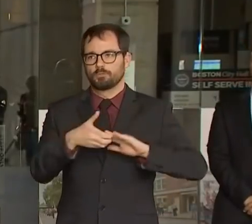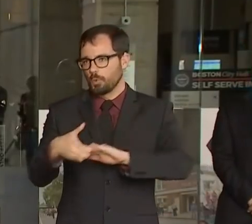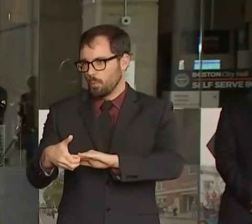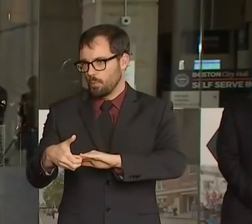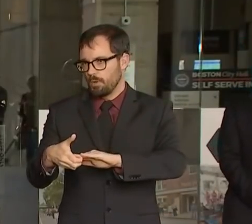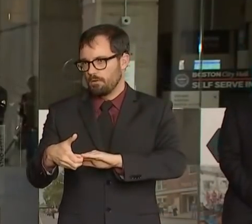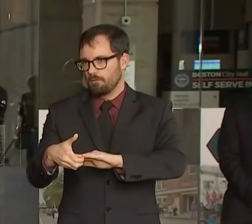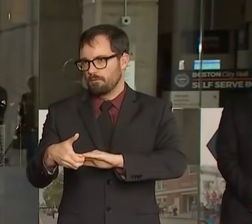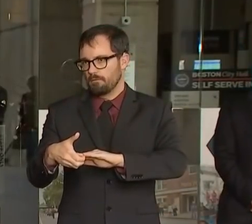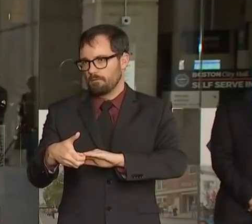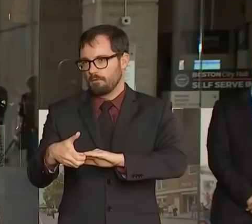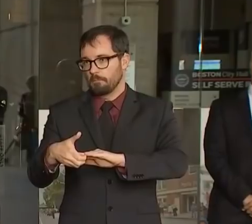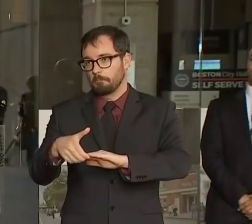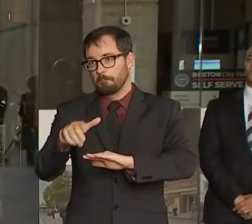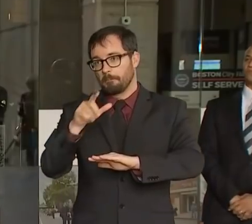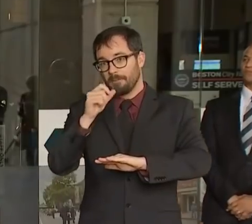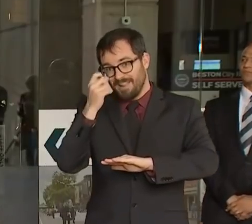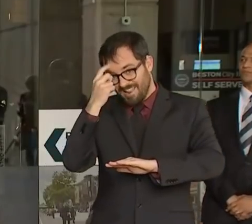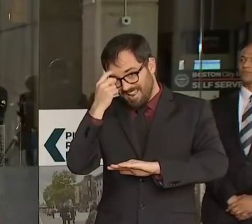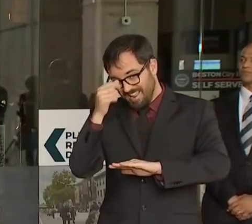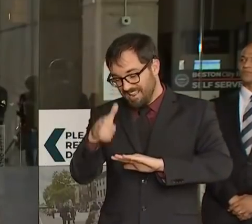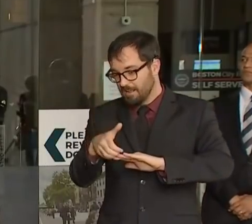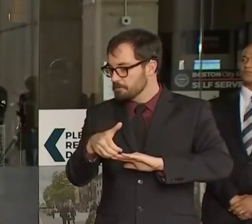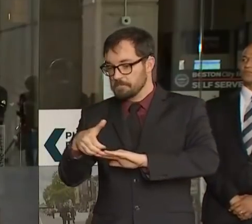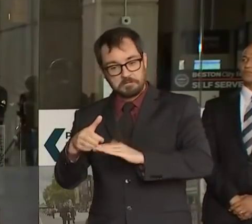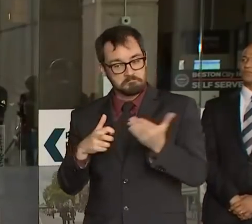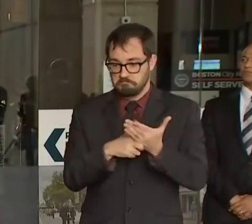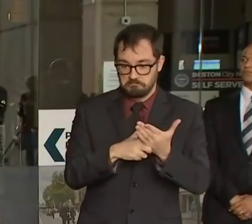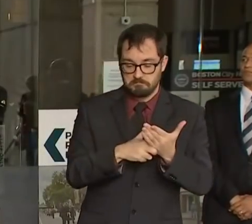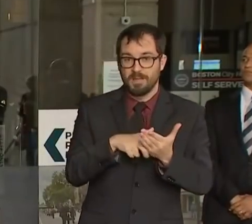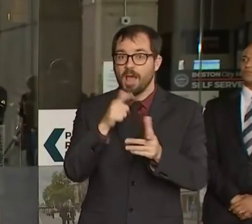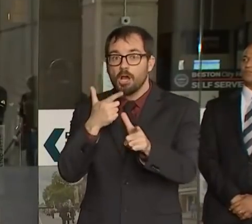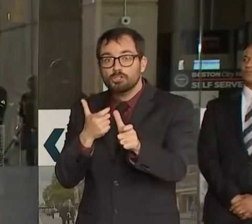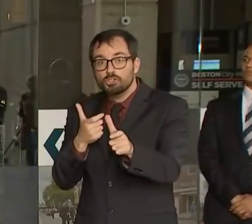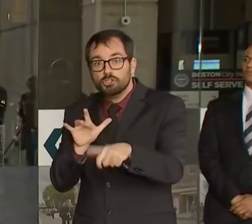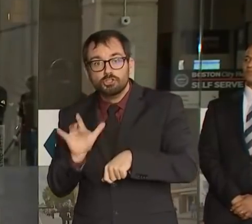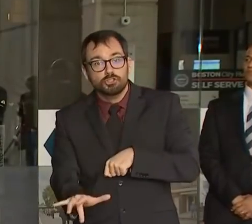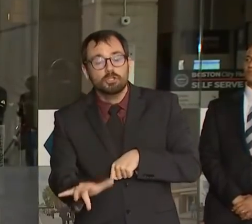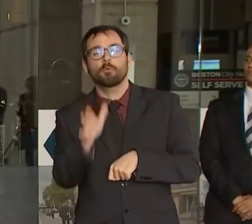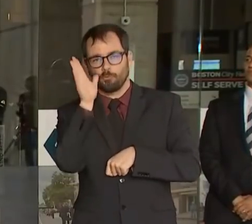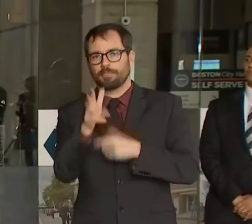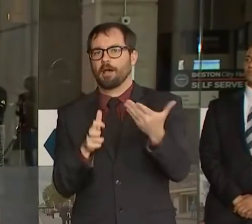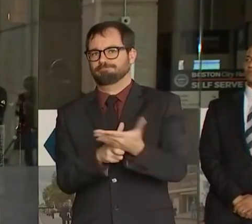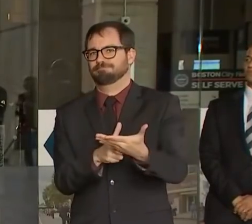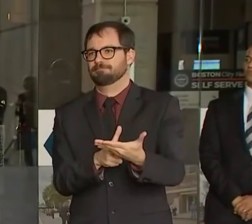TOWING. WE ARE ENFORCING TRAFFIC ENFORCEMENT FOR SEVERAL